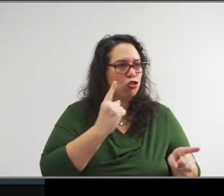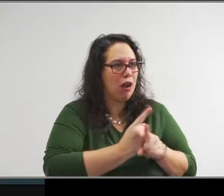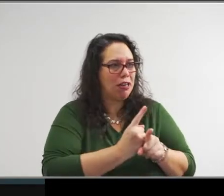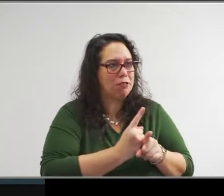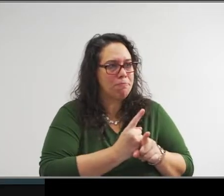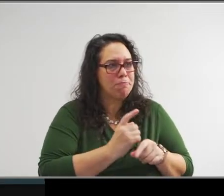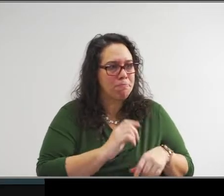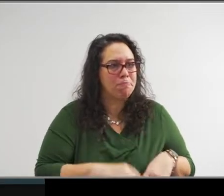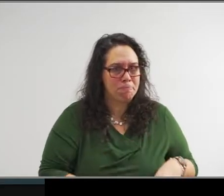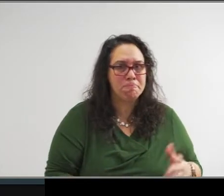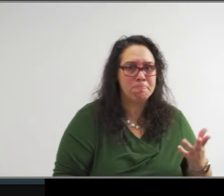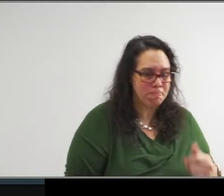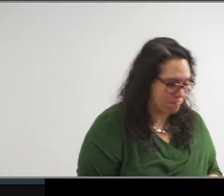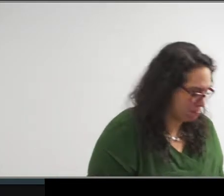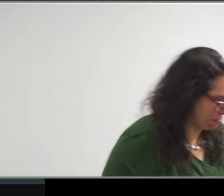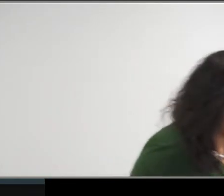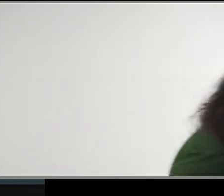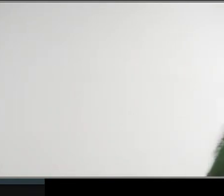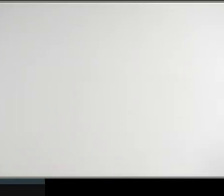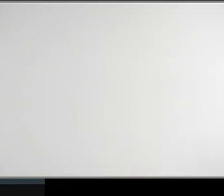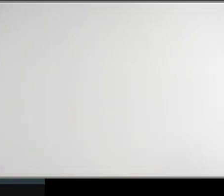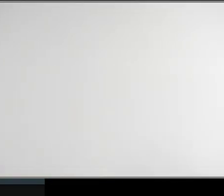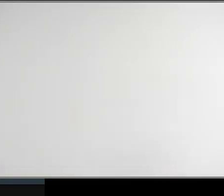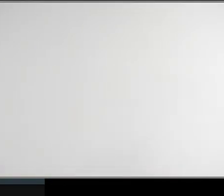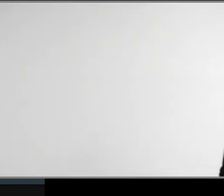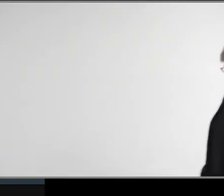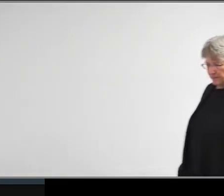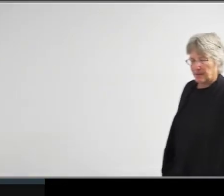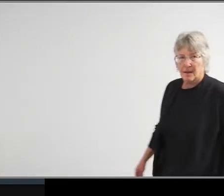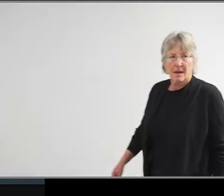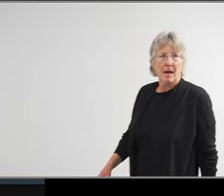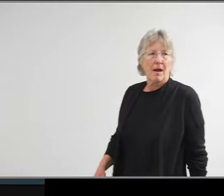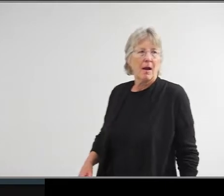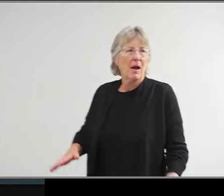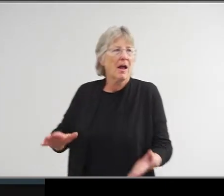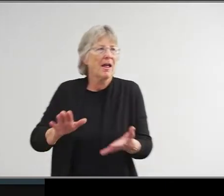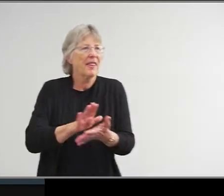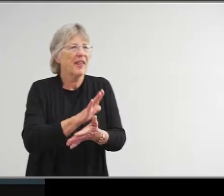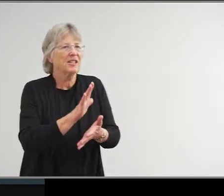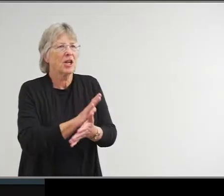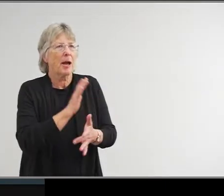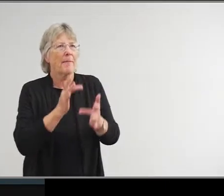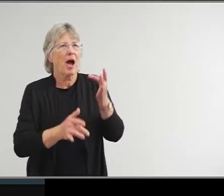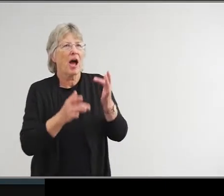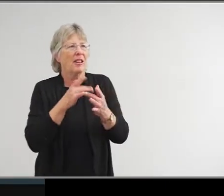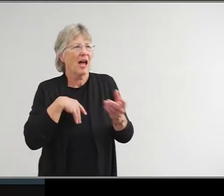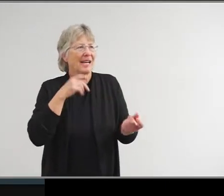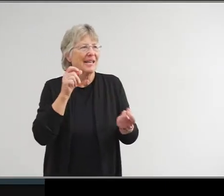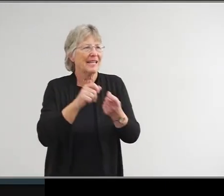Ms Kerr, the document that's online is actually a tracker and so Renee will update it